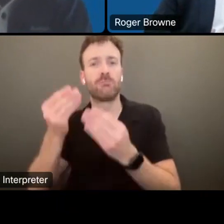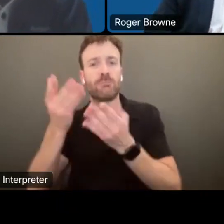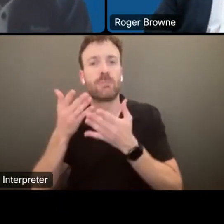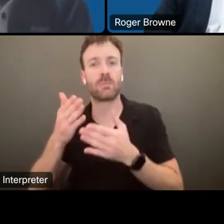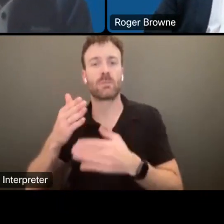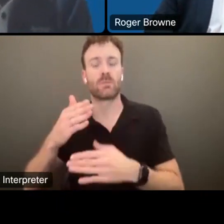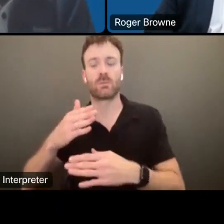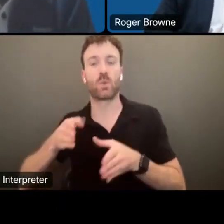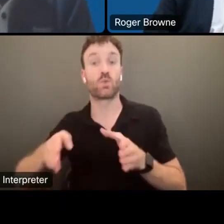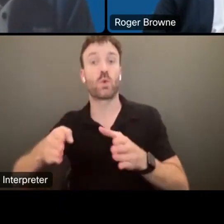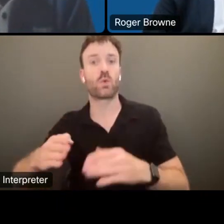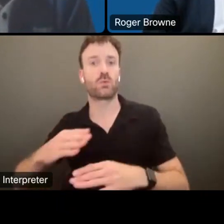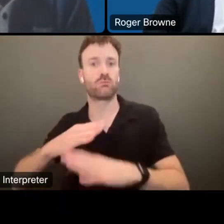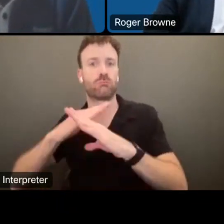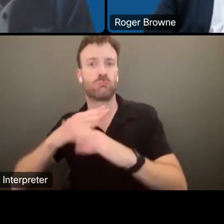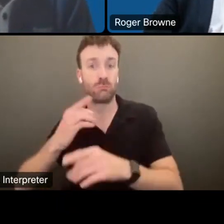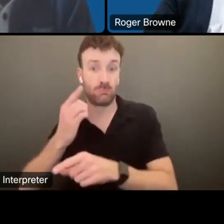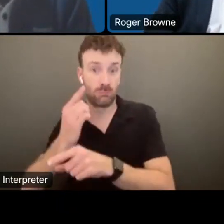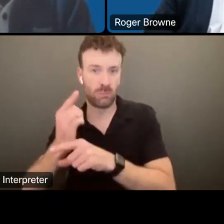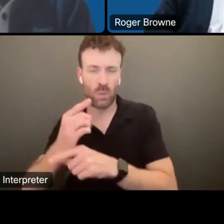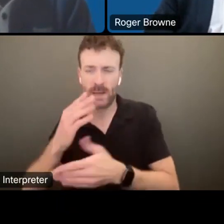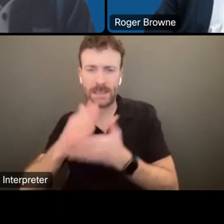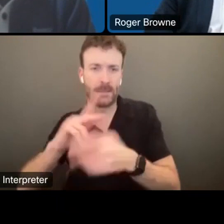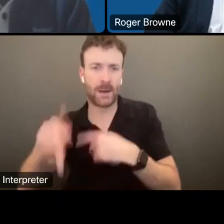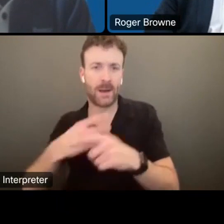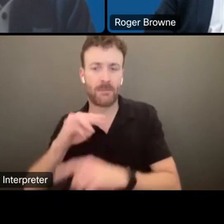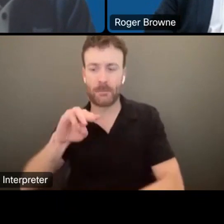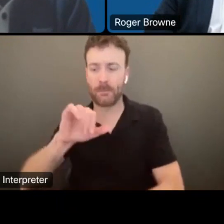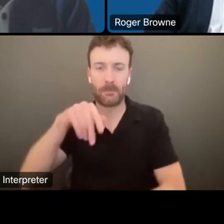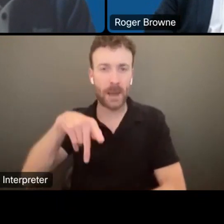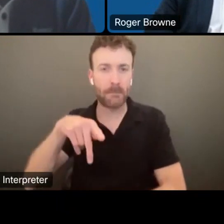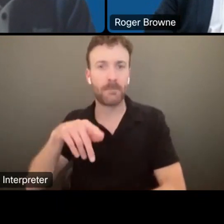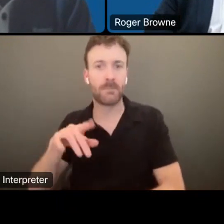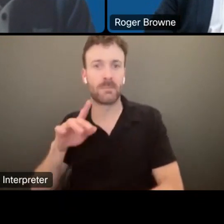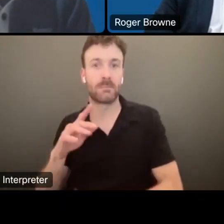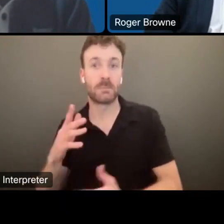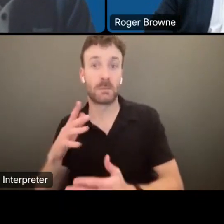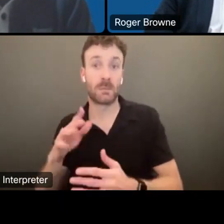And some kind of sort of map-based format that looks very color coded and cool.